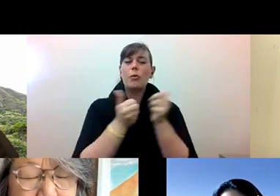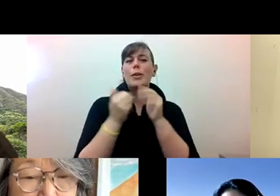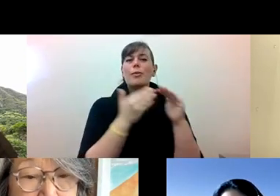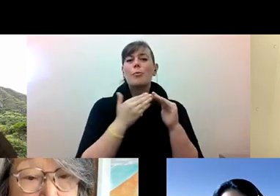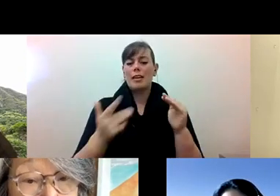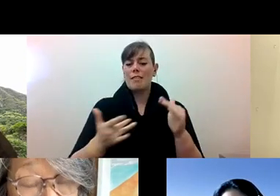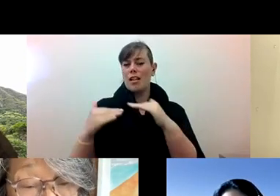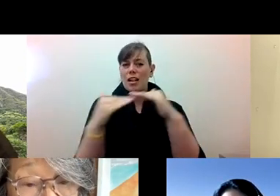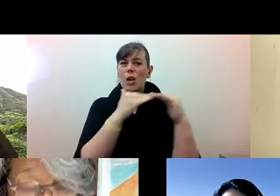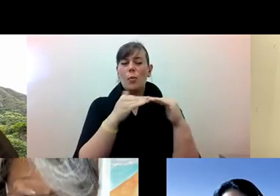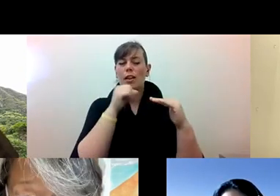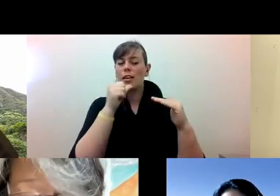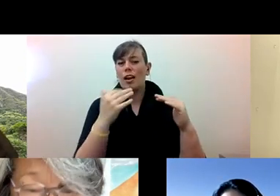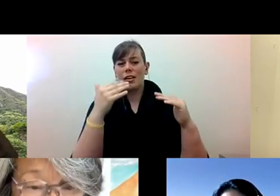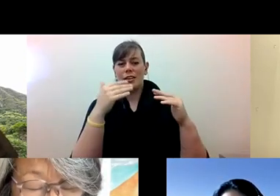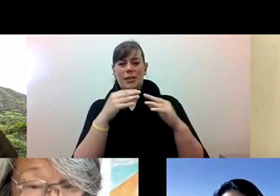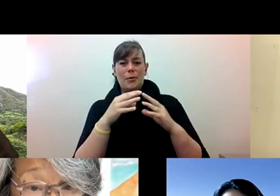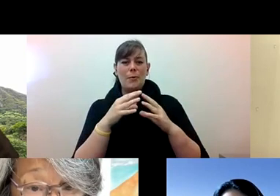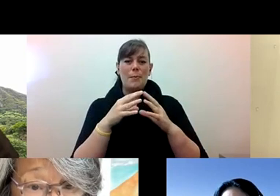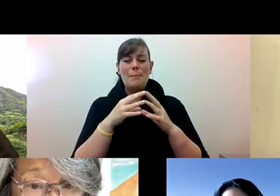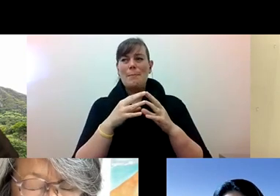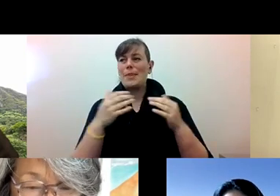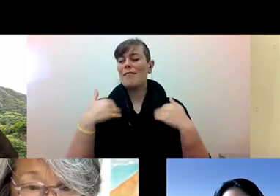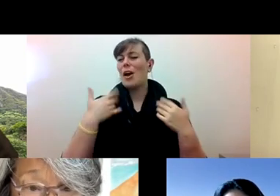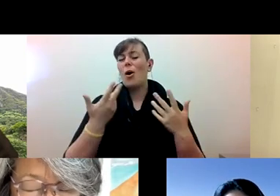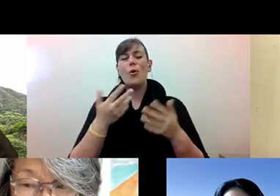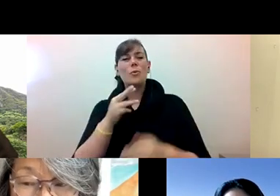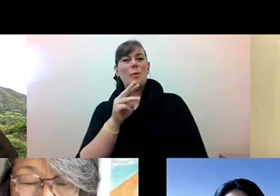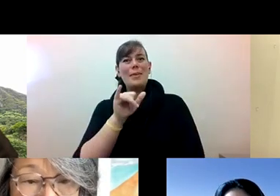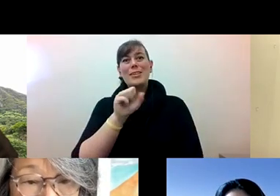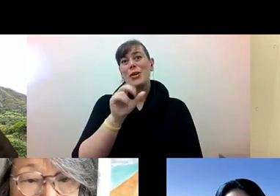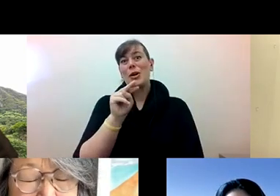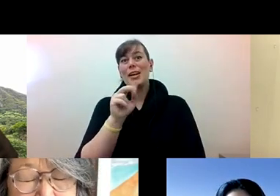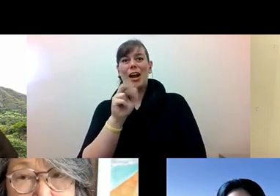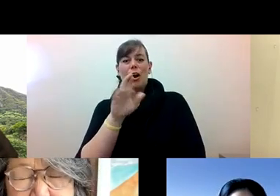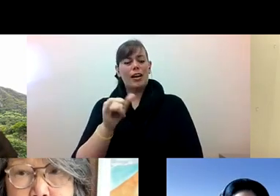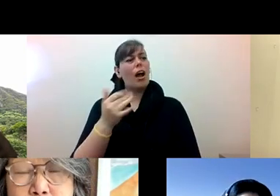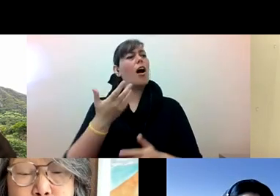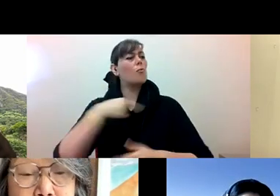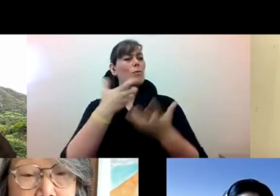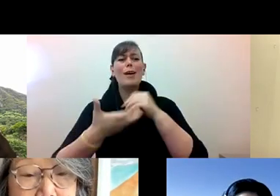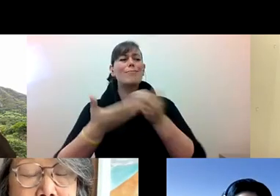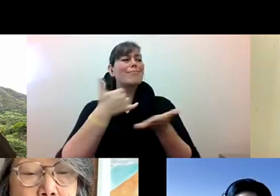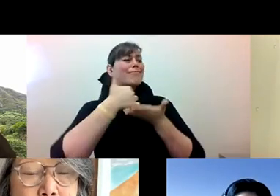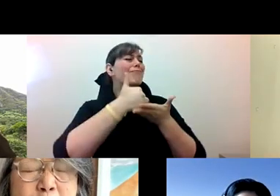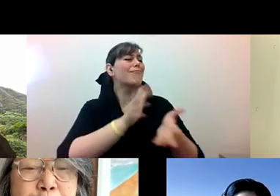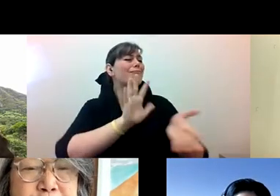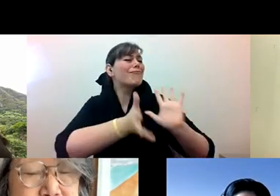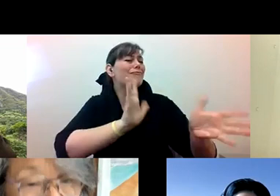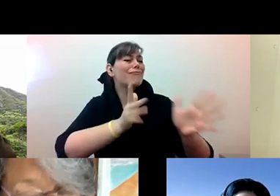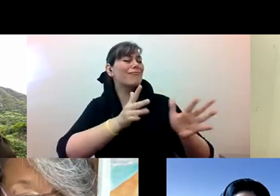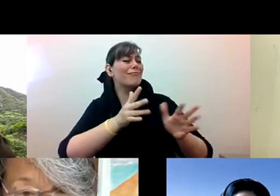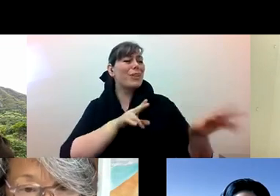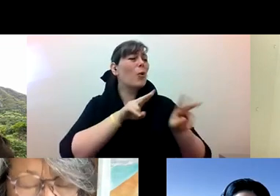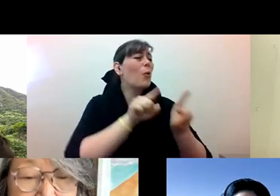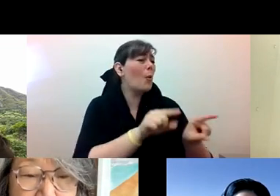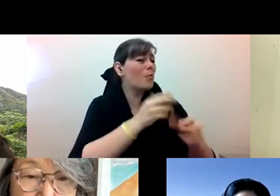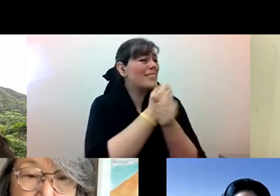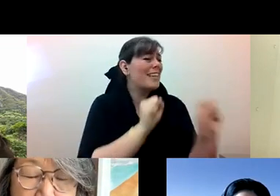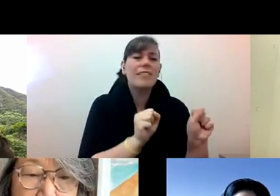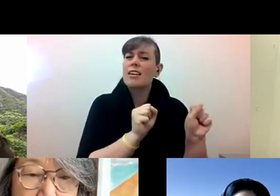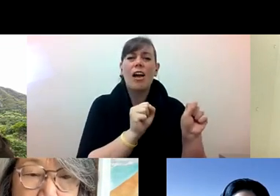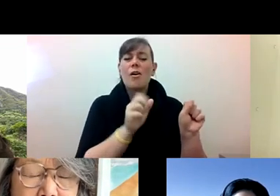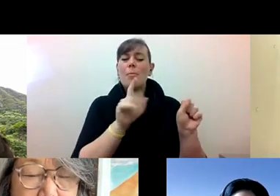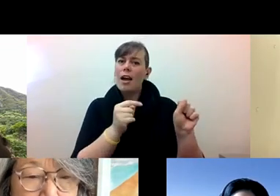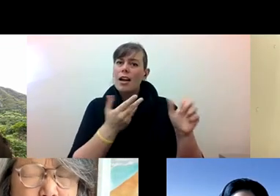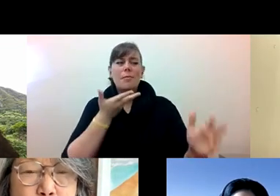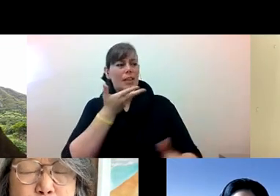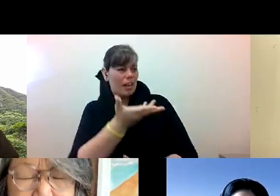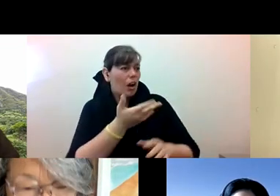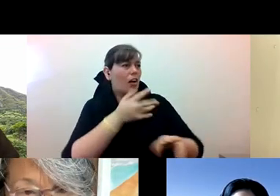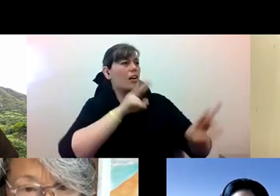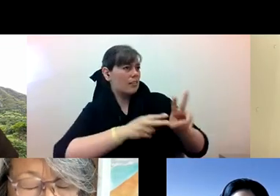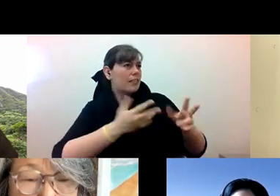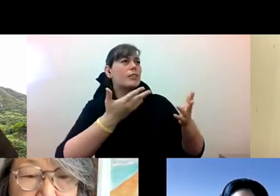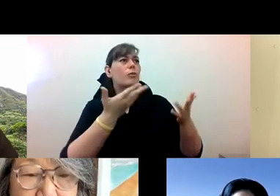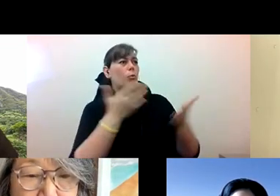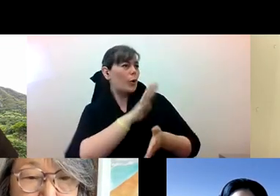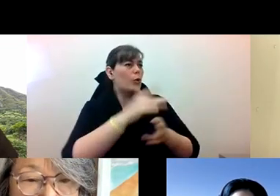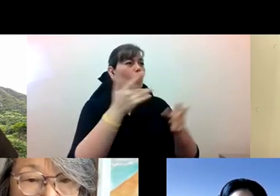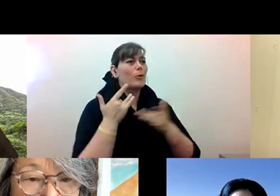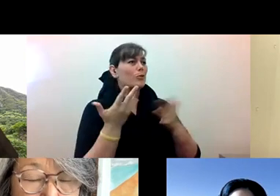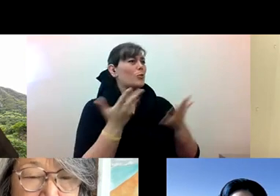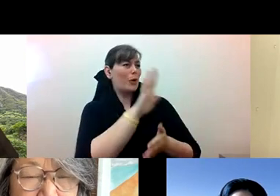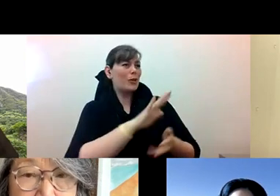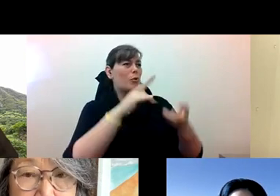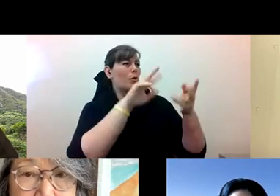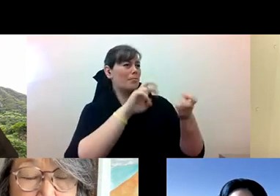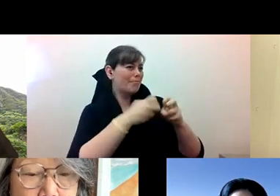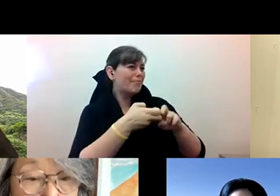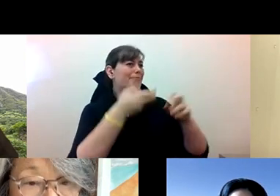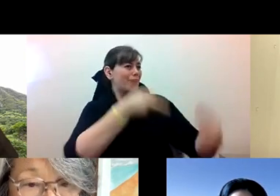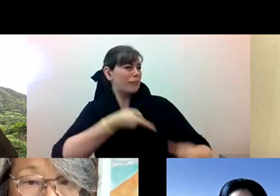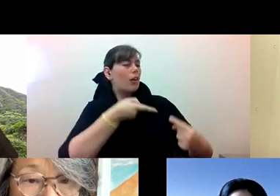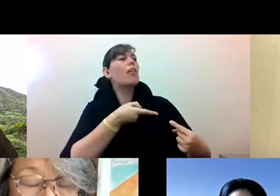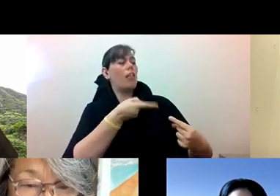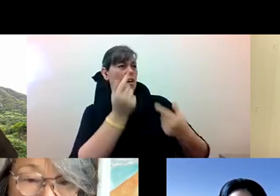pam tau lee: and to not come in with a missionary, you know, perspective, parachute in, but really engage with the front line and help facilitate what the issues are and help facilitate the creation of power that is broad, yeah.